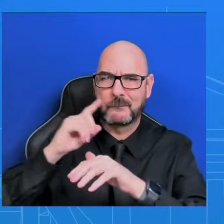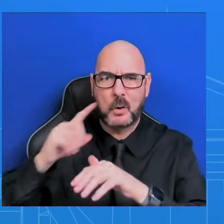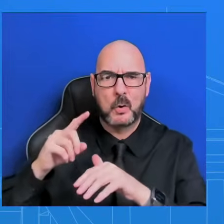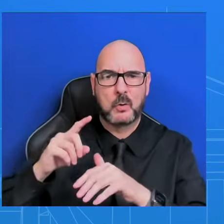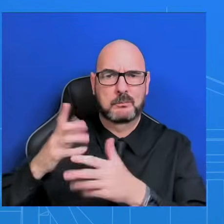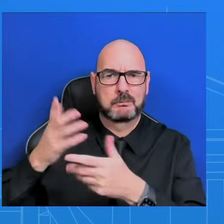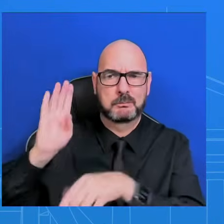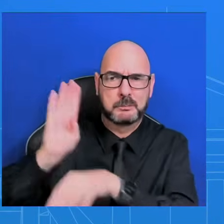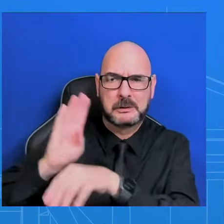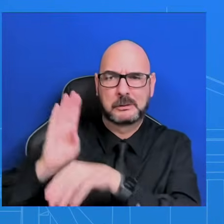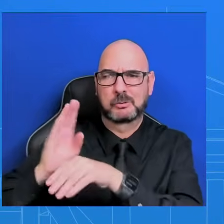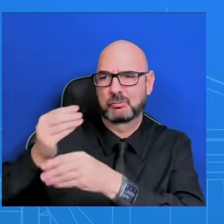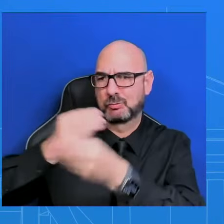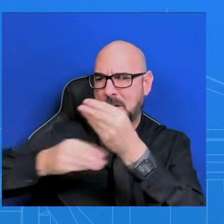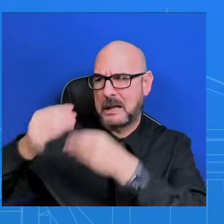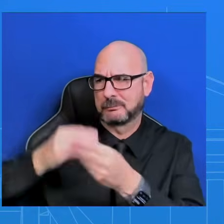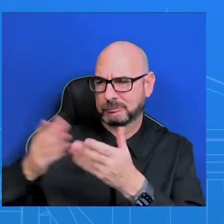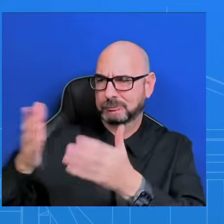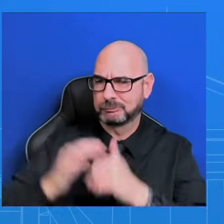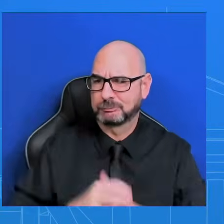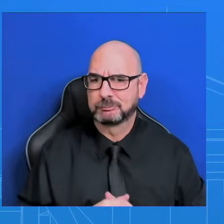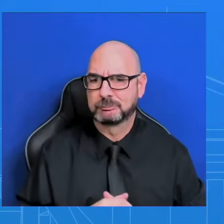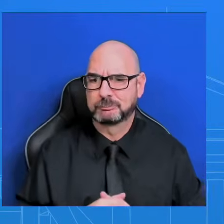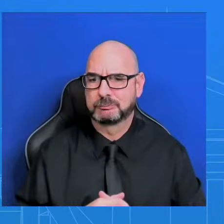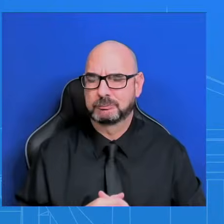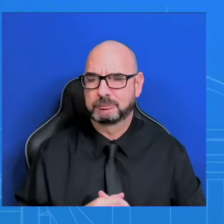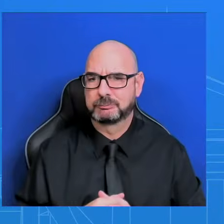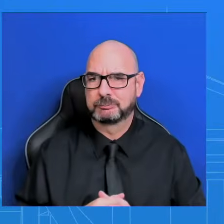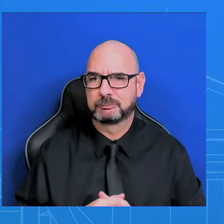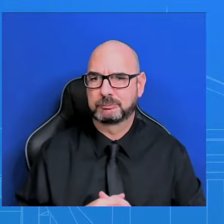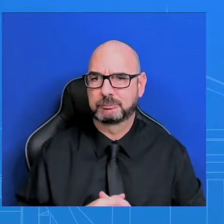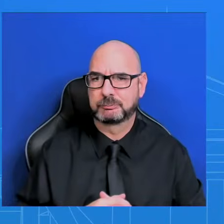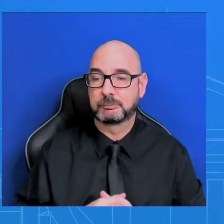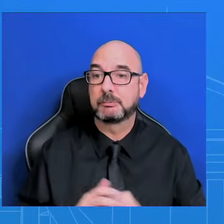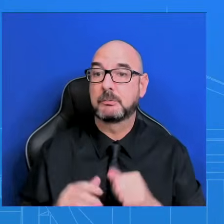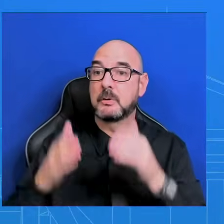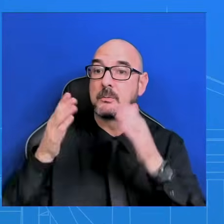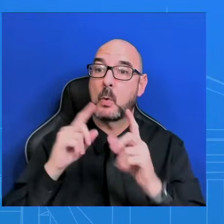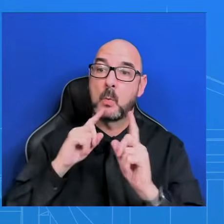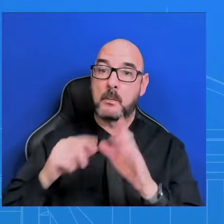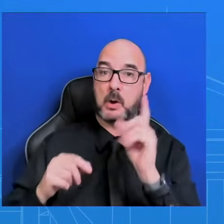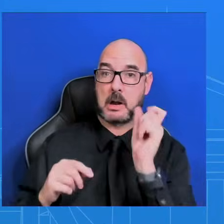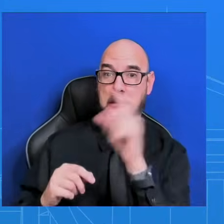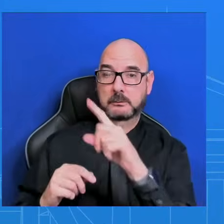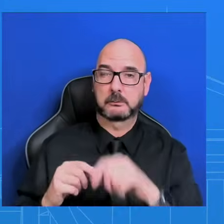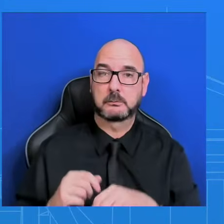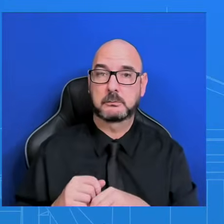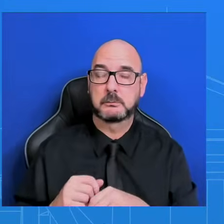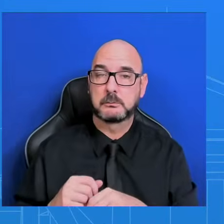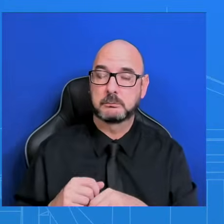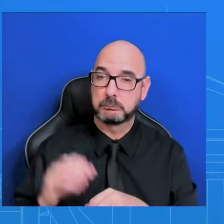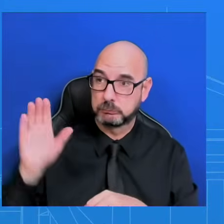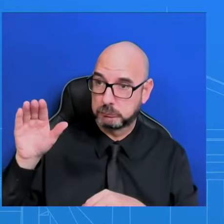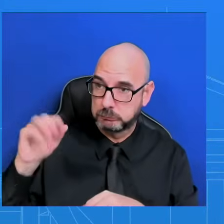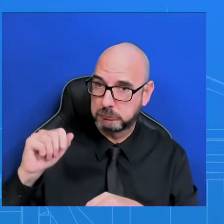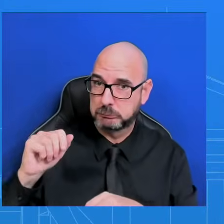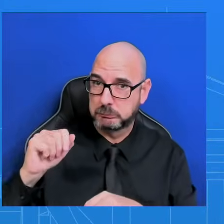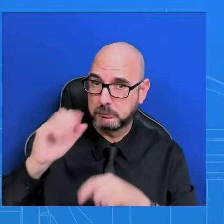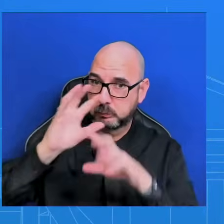The Press: John, so the call with Bibi and the President today was the first since Christmas. Mr. Kirby: Yes. The Press: Can you talk a little bit about why the delay,